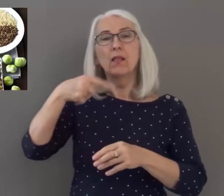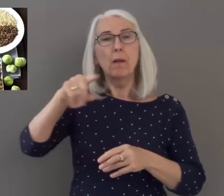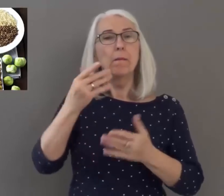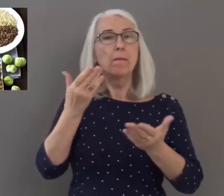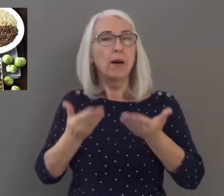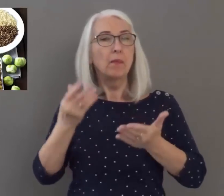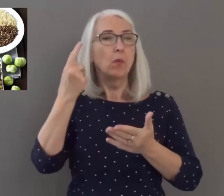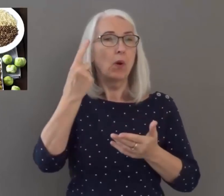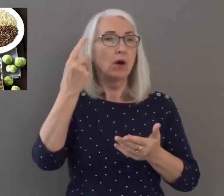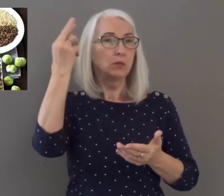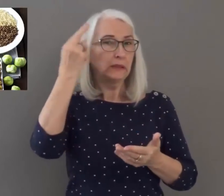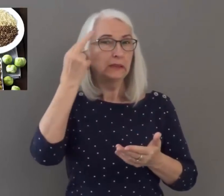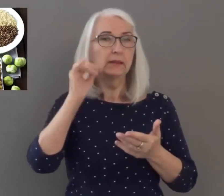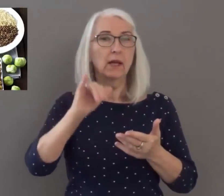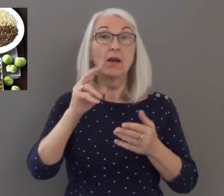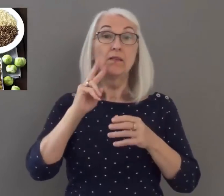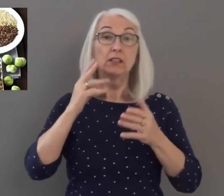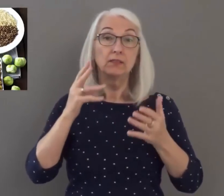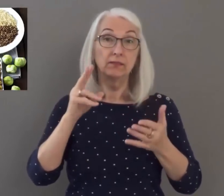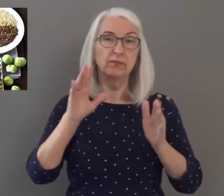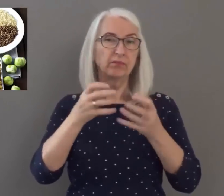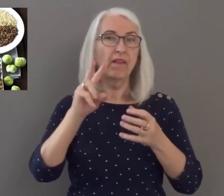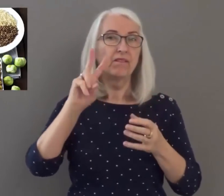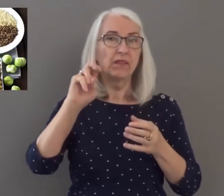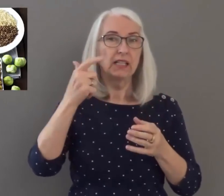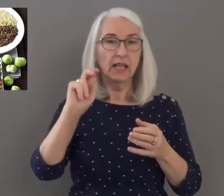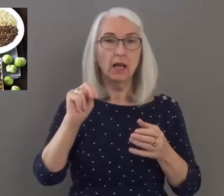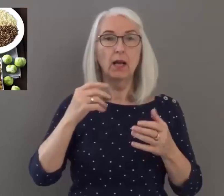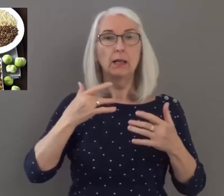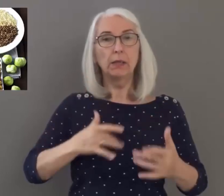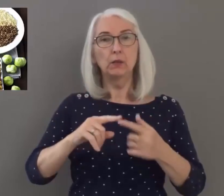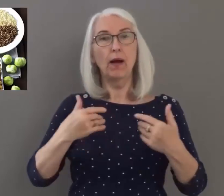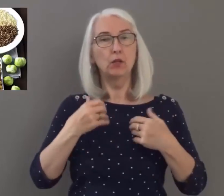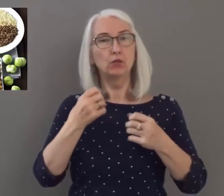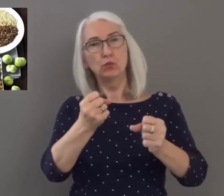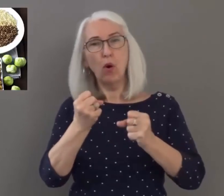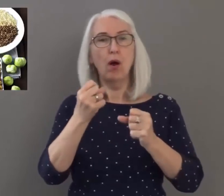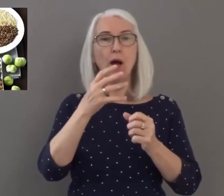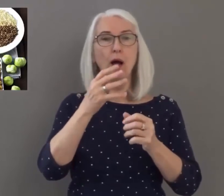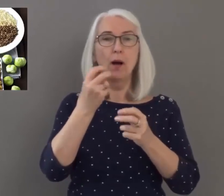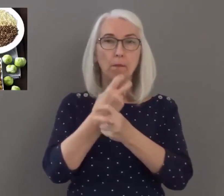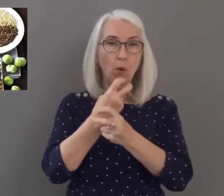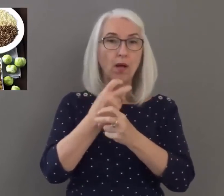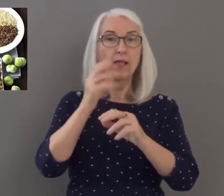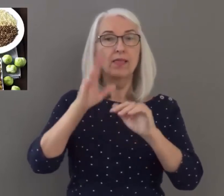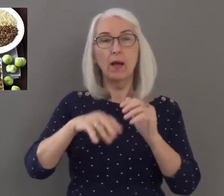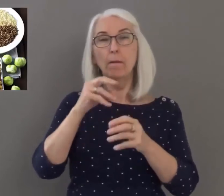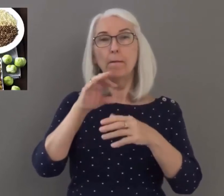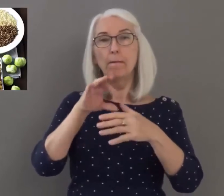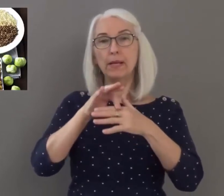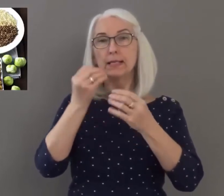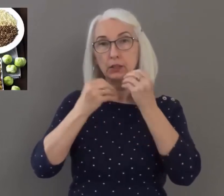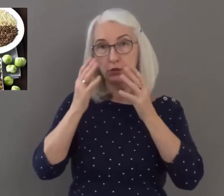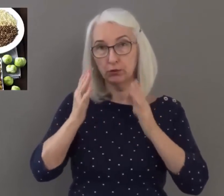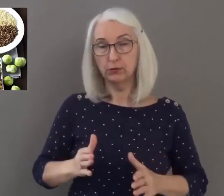This may be one reason that vegetarians tend to have stronger bones than meat-eaters.